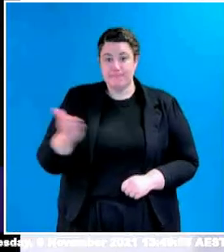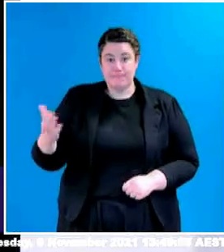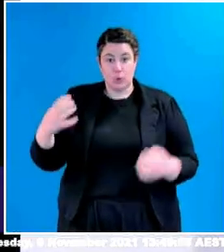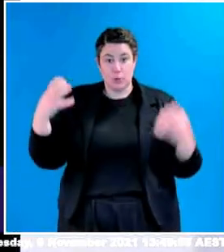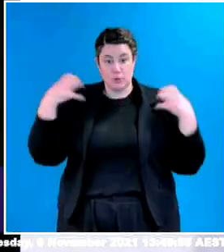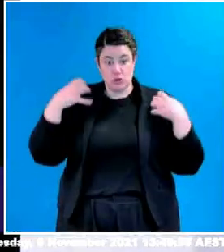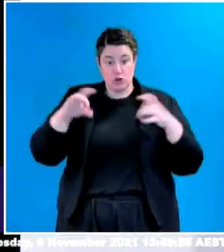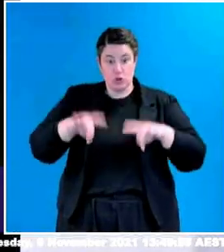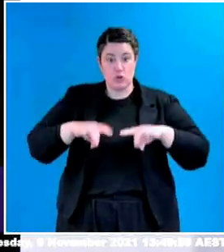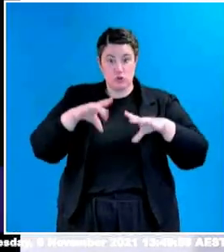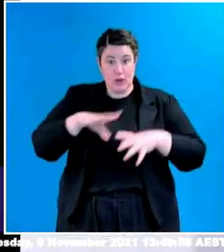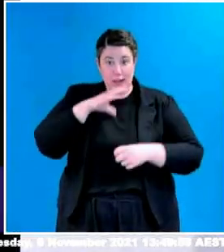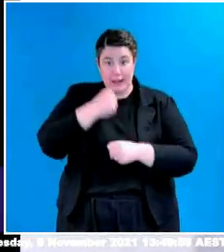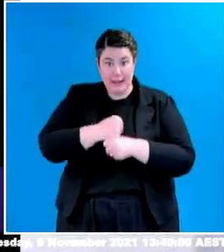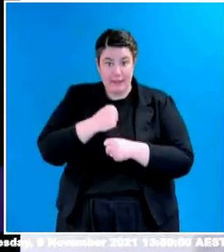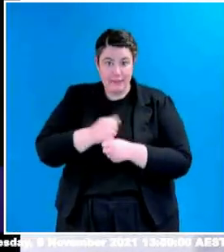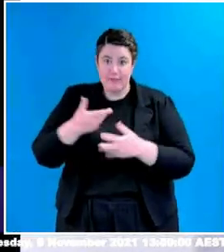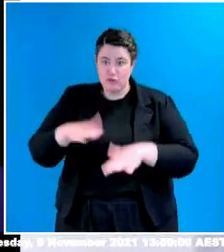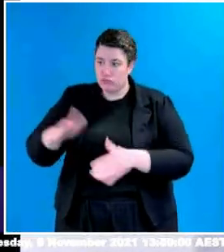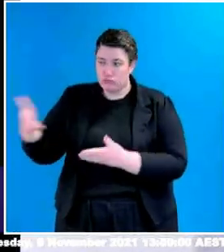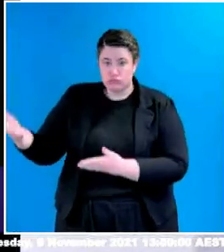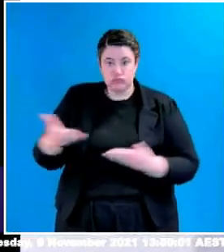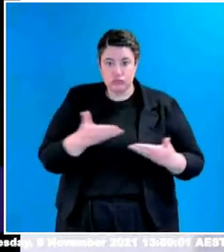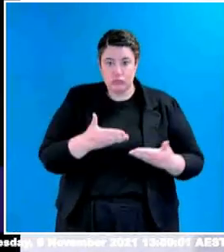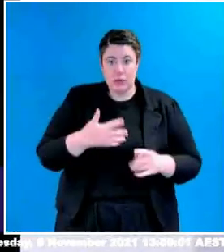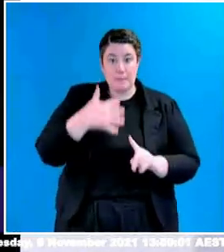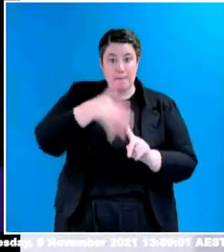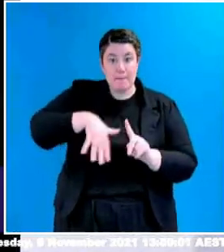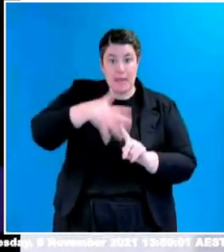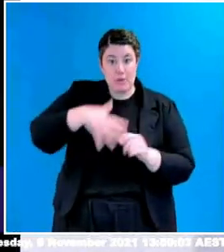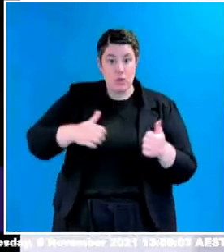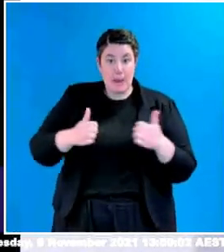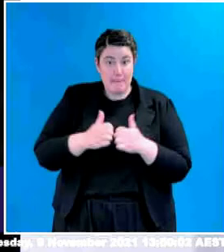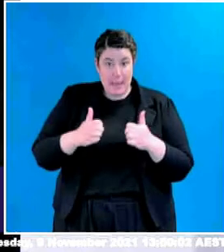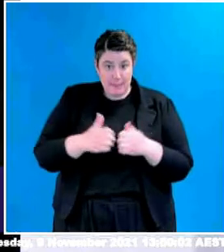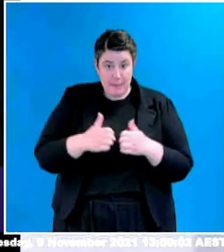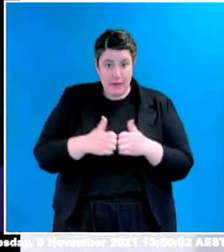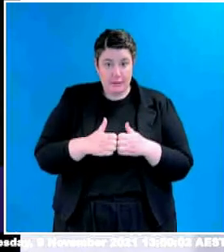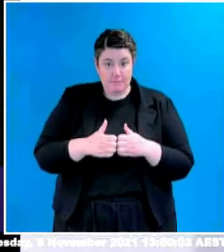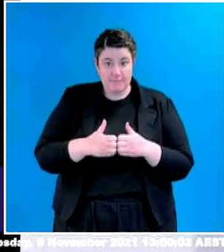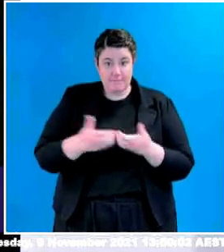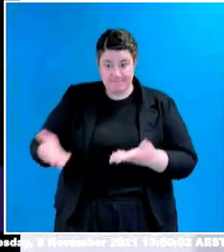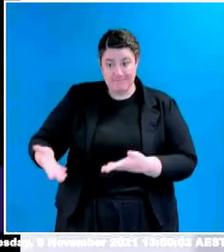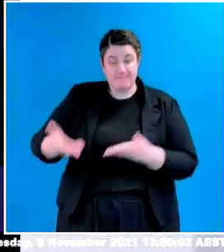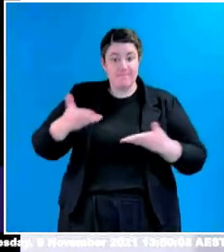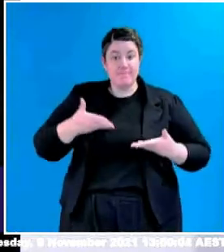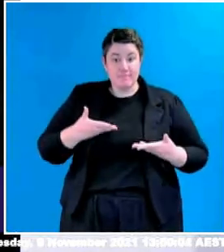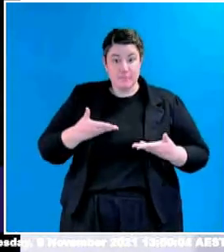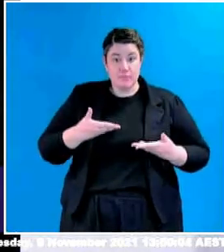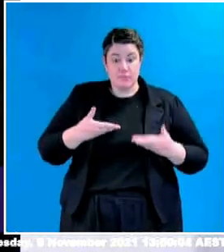Government provided a Background Paper to the Royal Commission in June